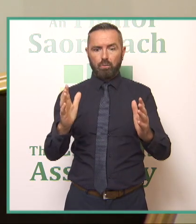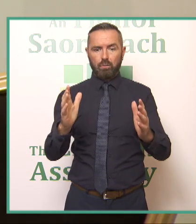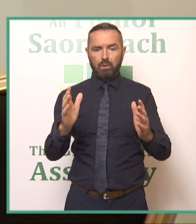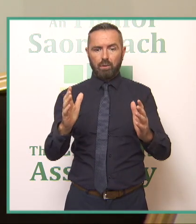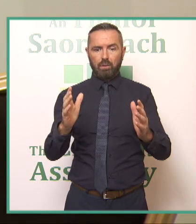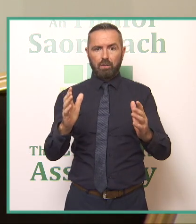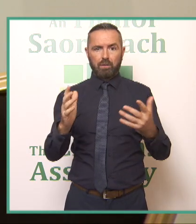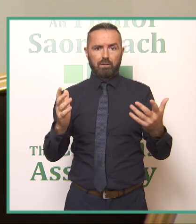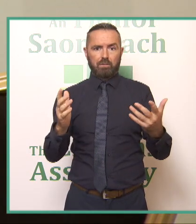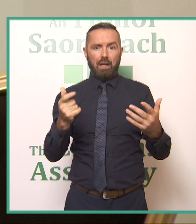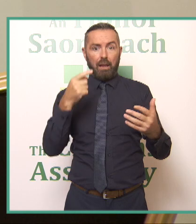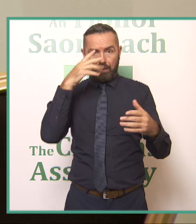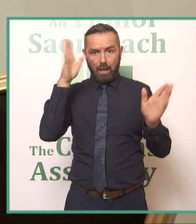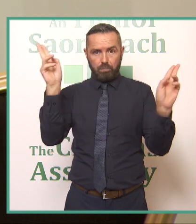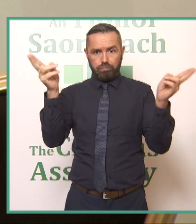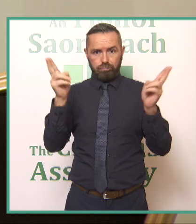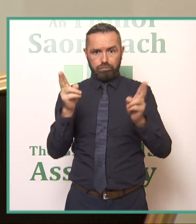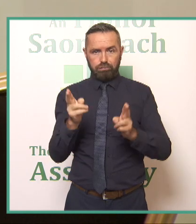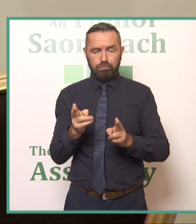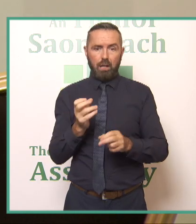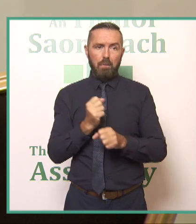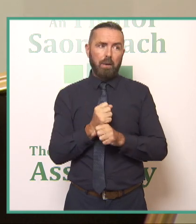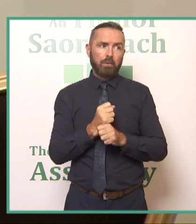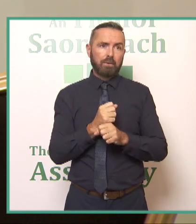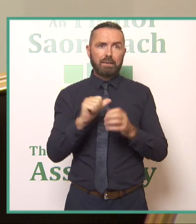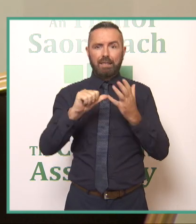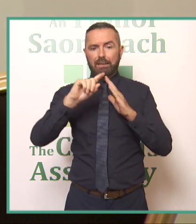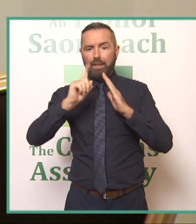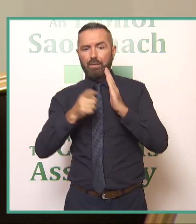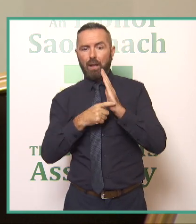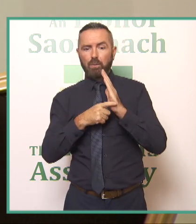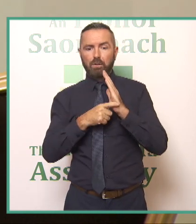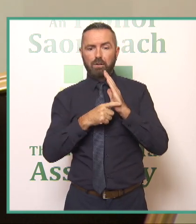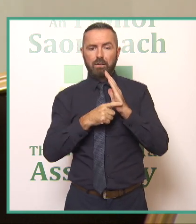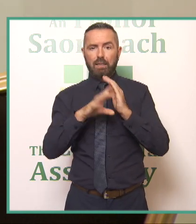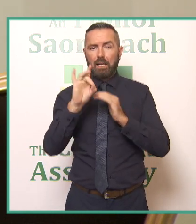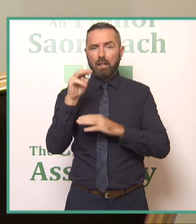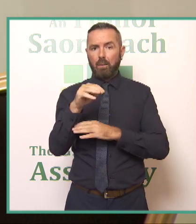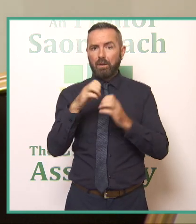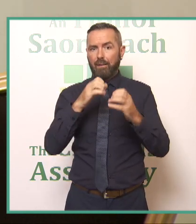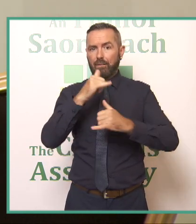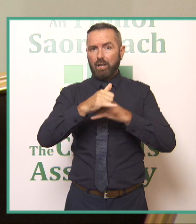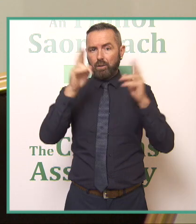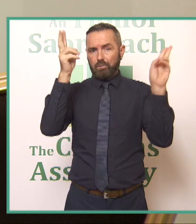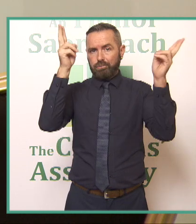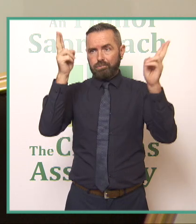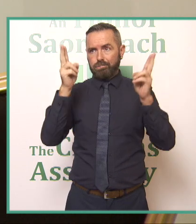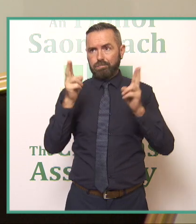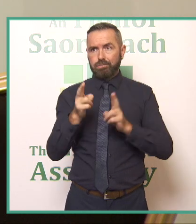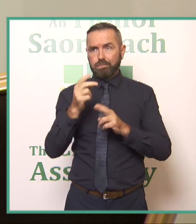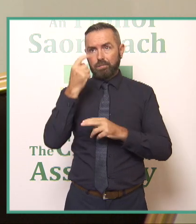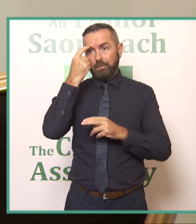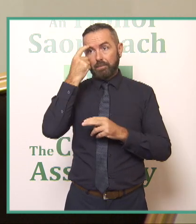up it's estimated at the rate of up to 6 000 linear kilometers per year in this country we're